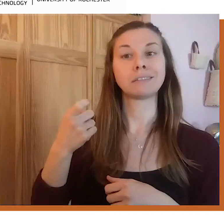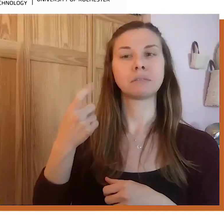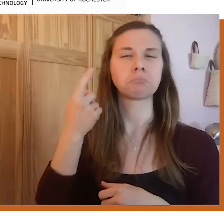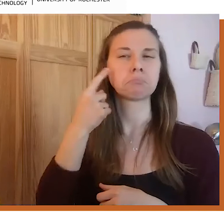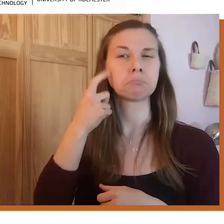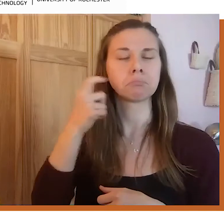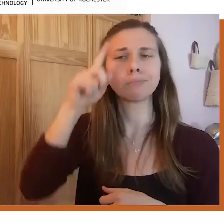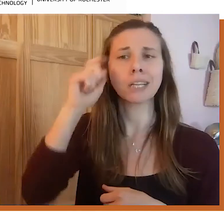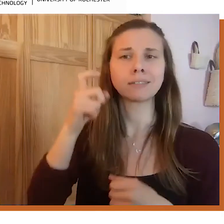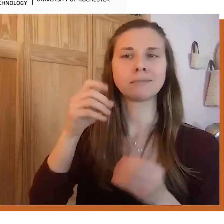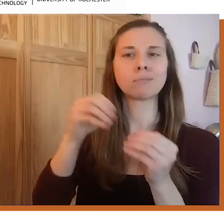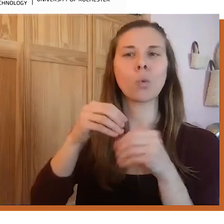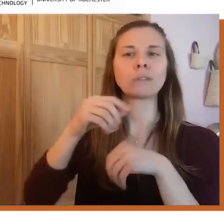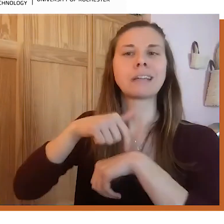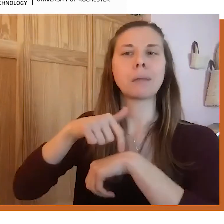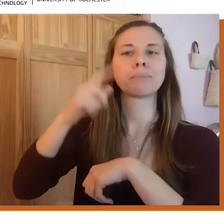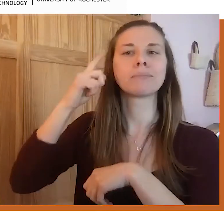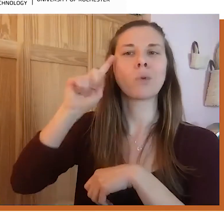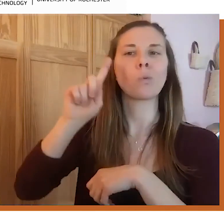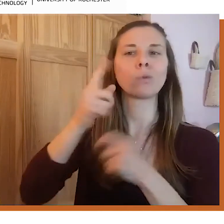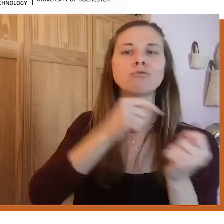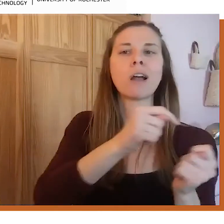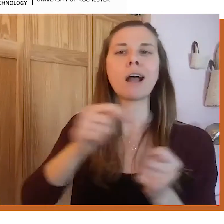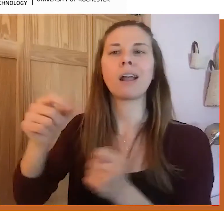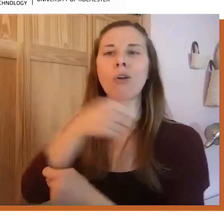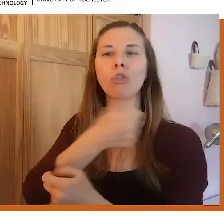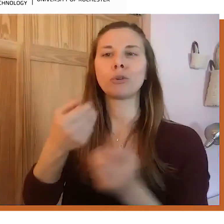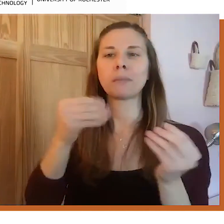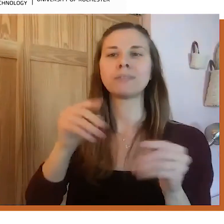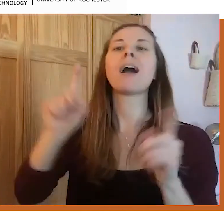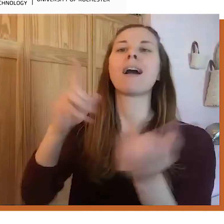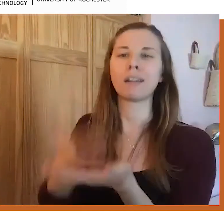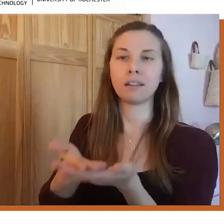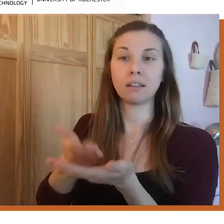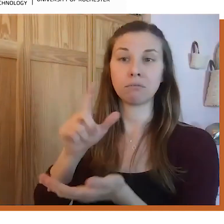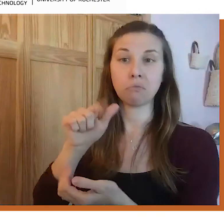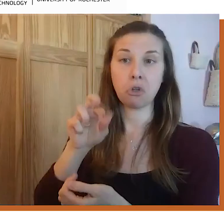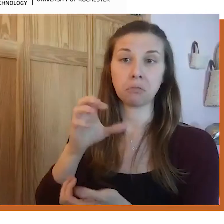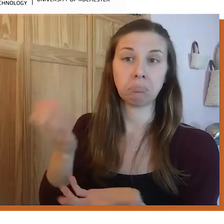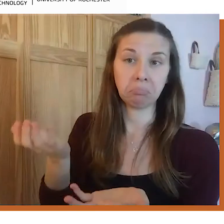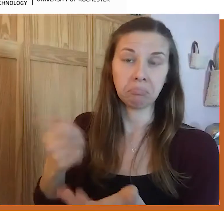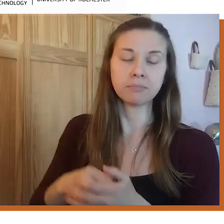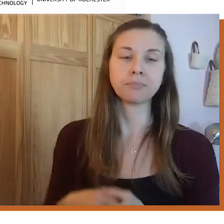They may have tried other devices up to this point, and this may be a new method that they want to try...